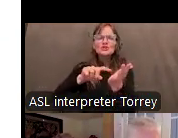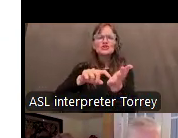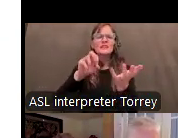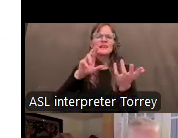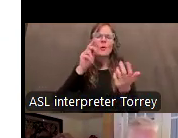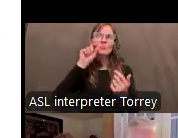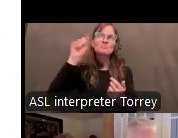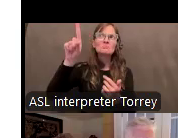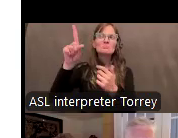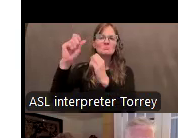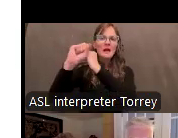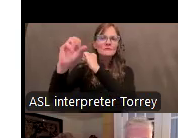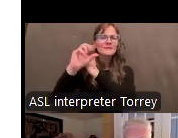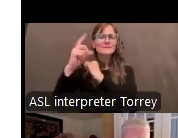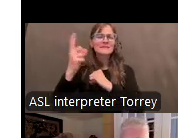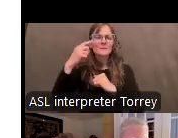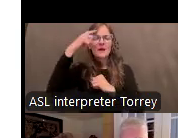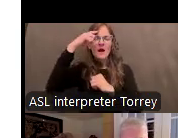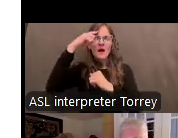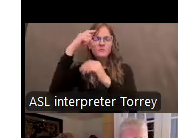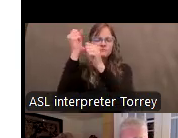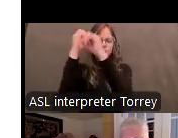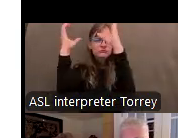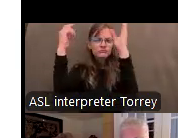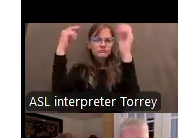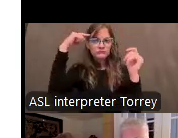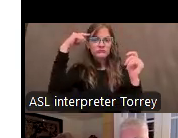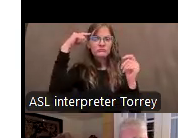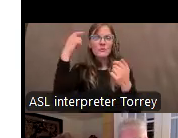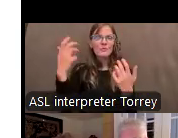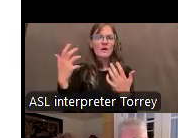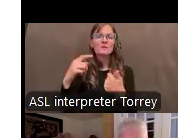We wanted to showcase the flexibility and stability of a career in healthcare.